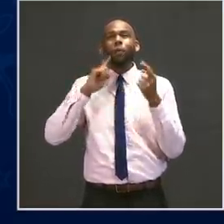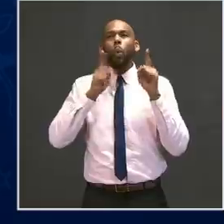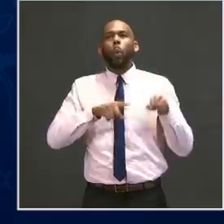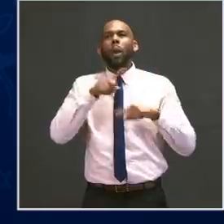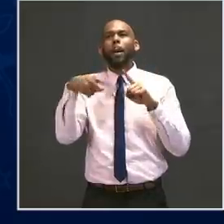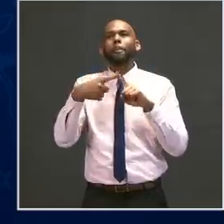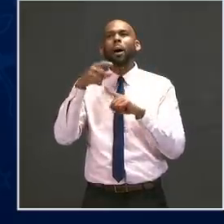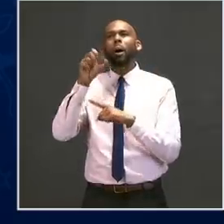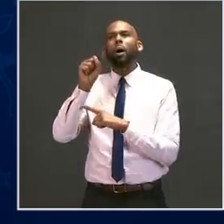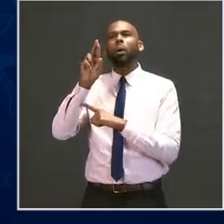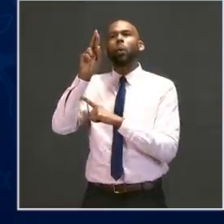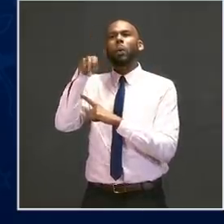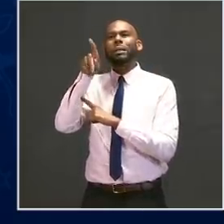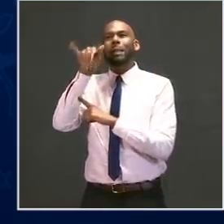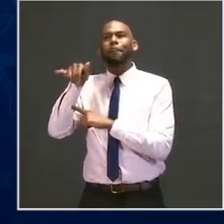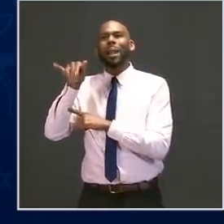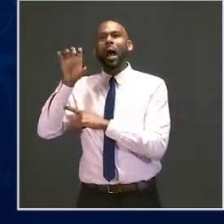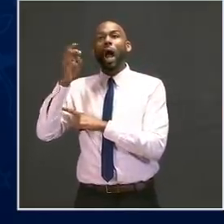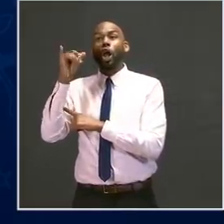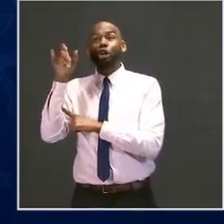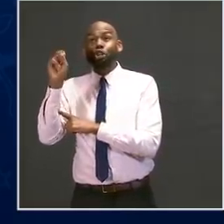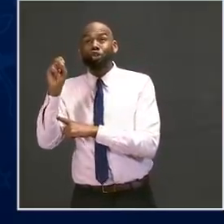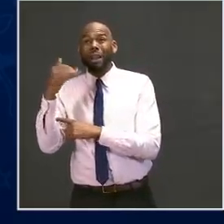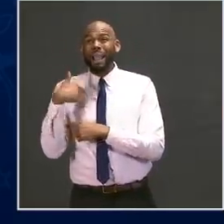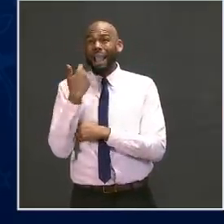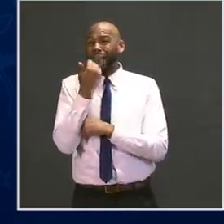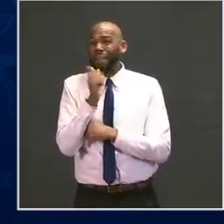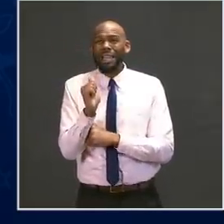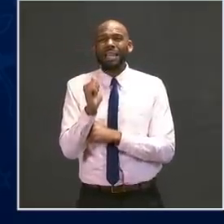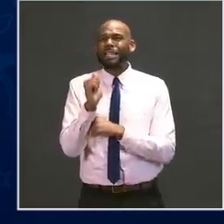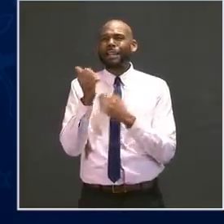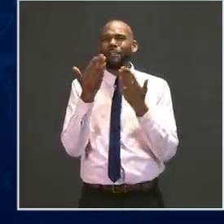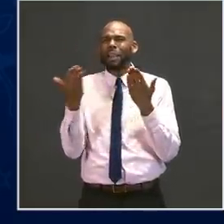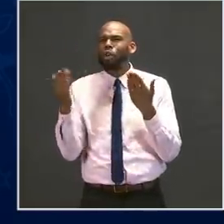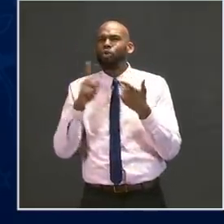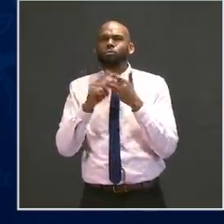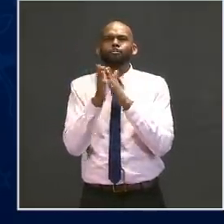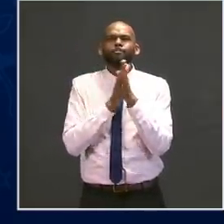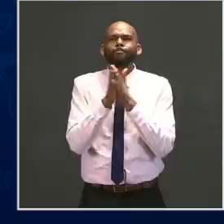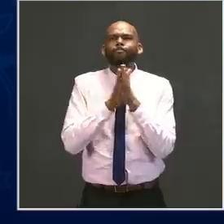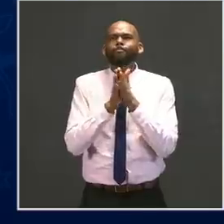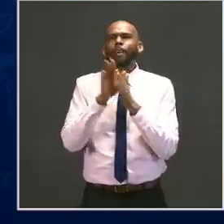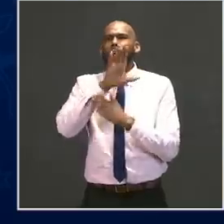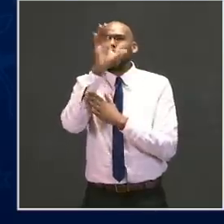Are there going to be specific measures to incentivize companies to set up chip-making plants in the U.S.